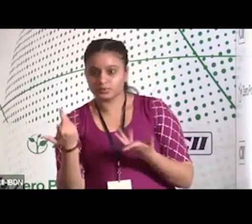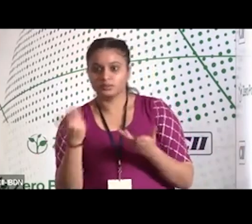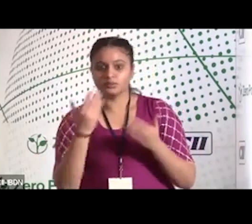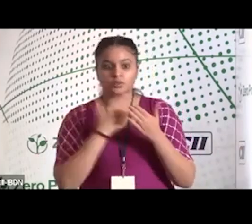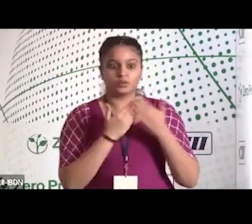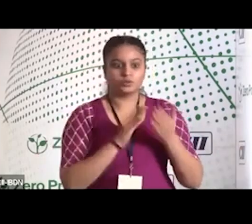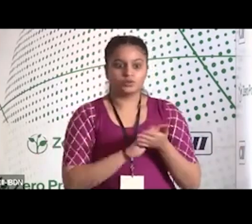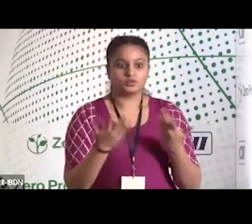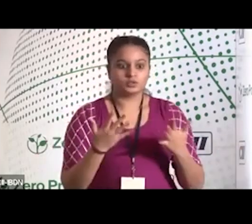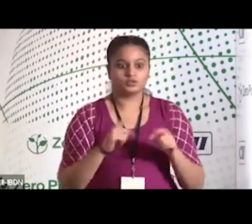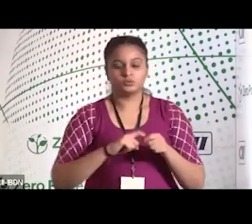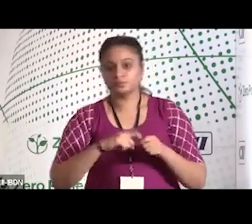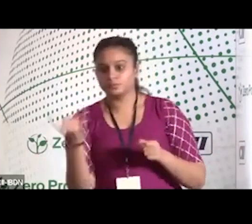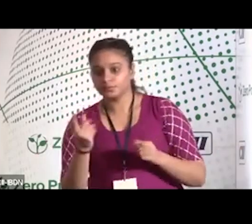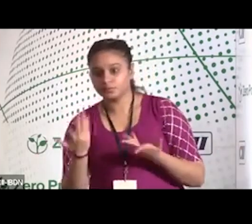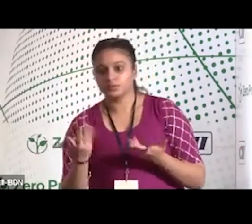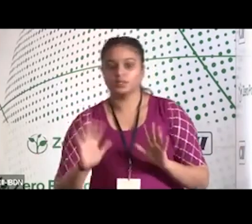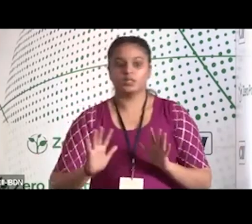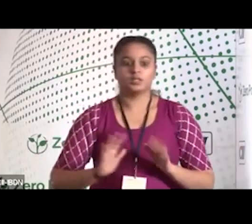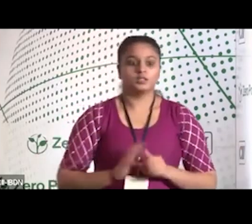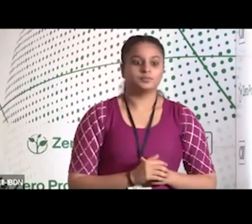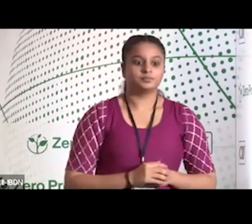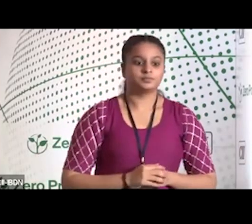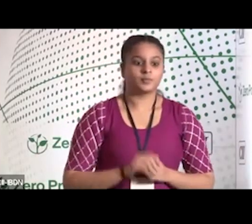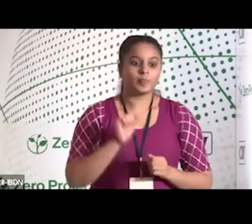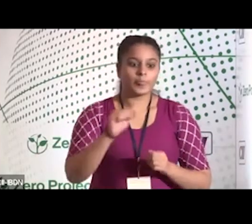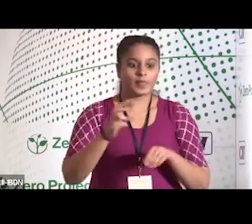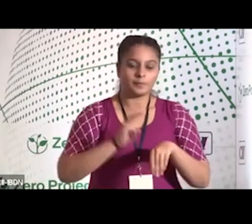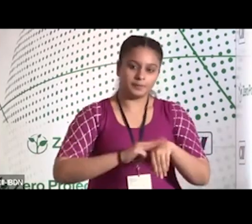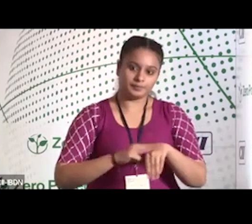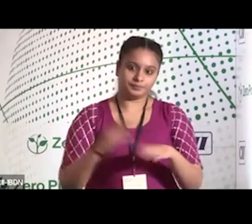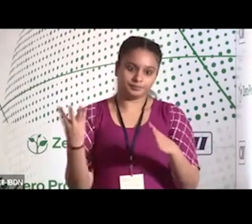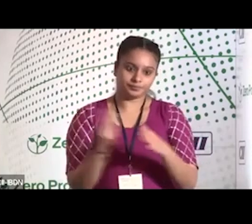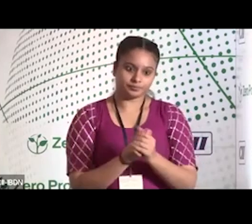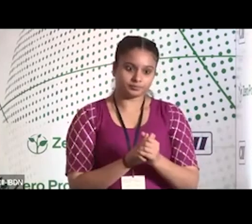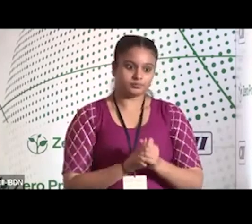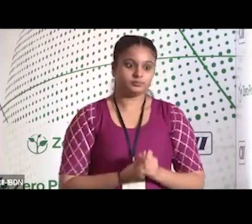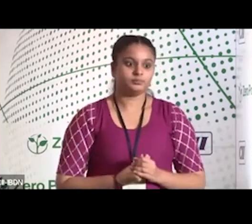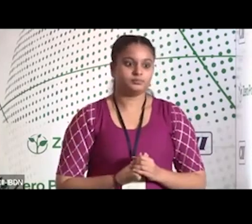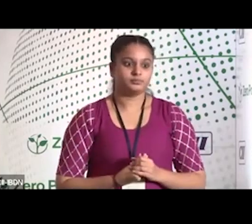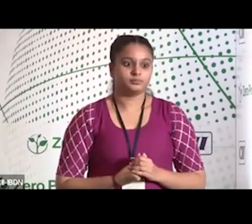Wal-Mart and member or ten or one kilowatt didn't